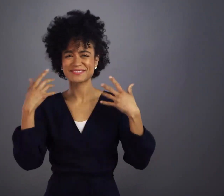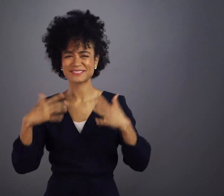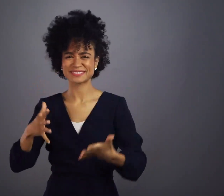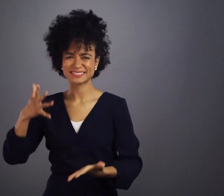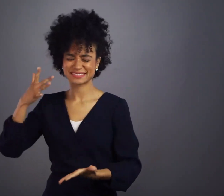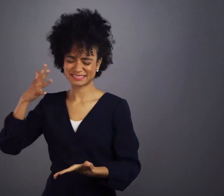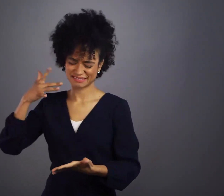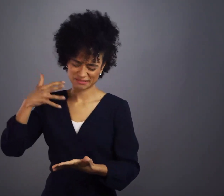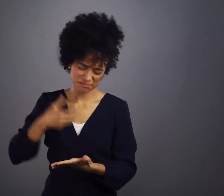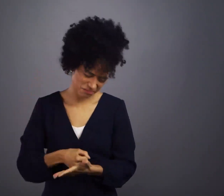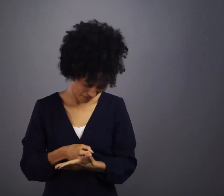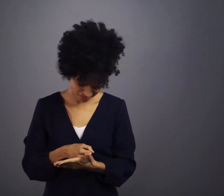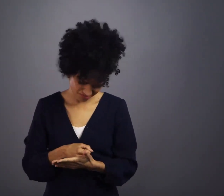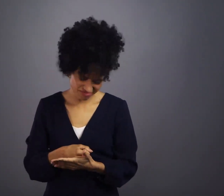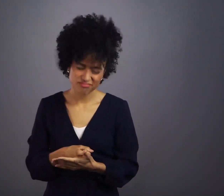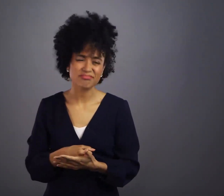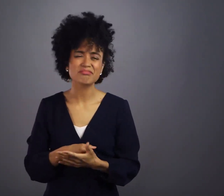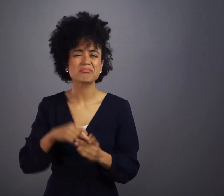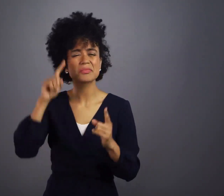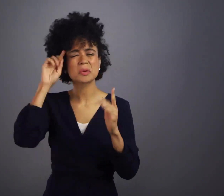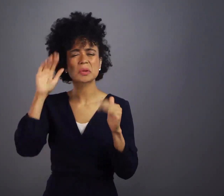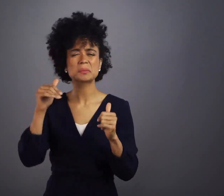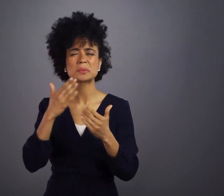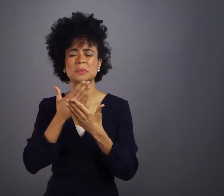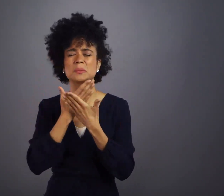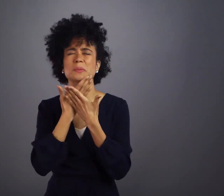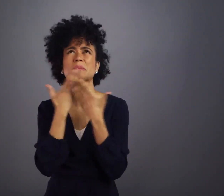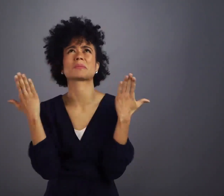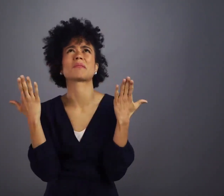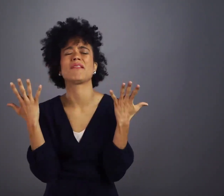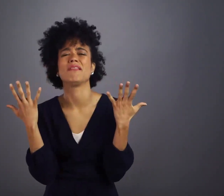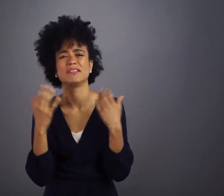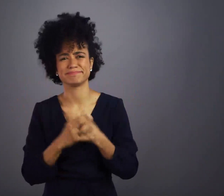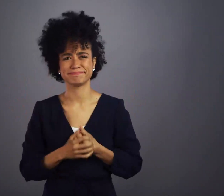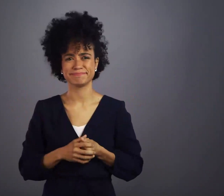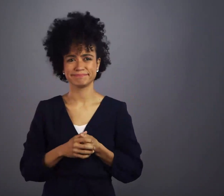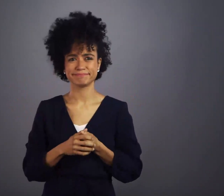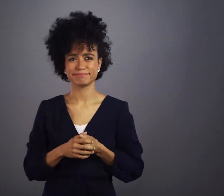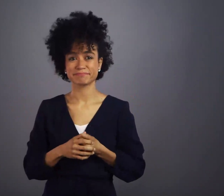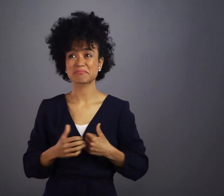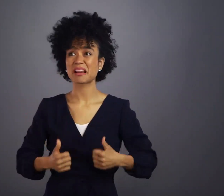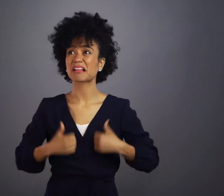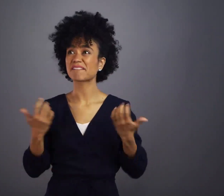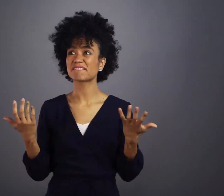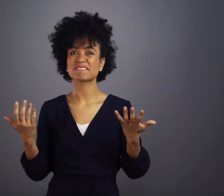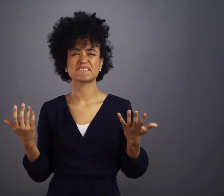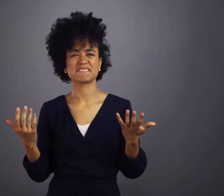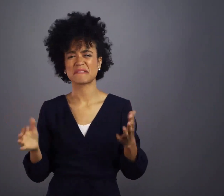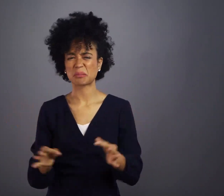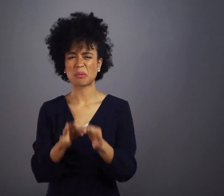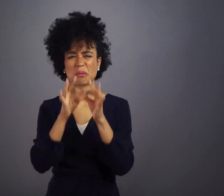and we had come to believe in the hopelessness and futility of life as we had been living it.